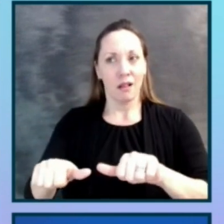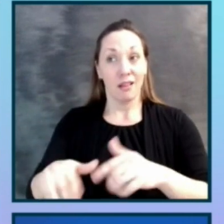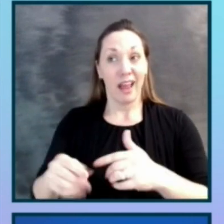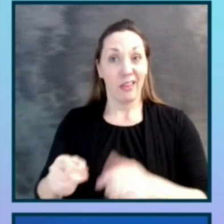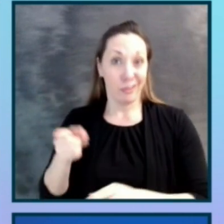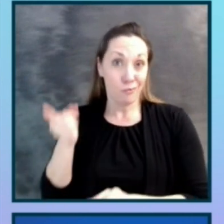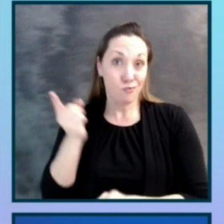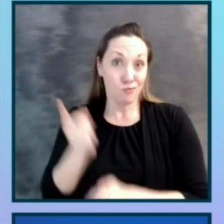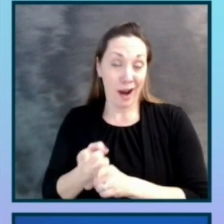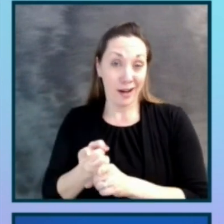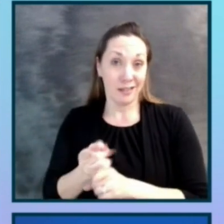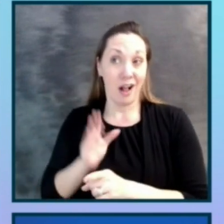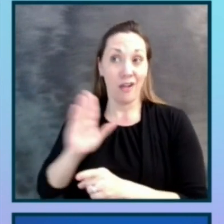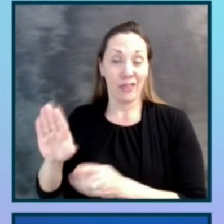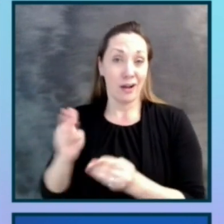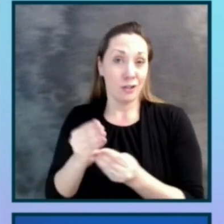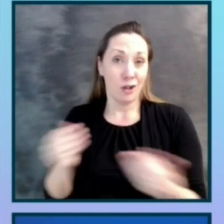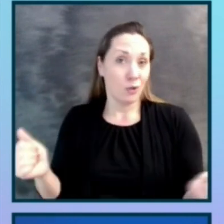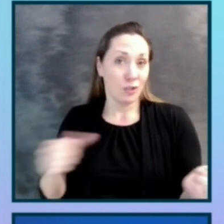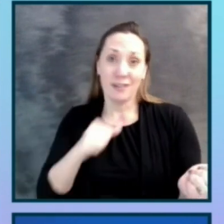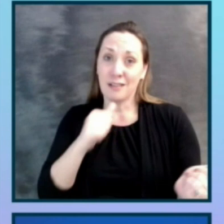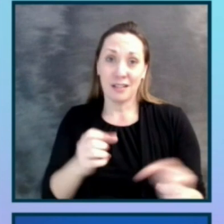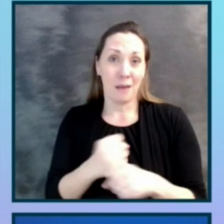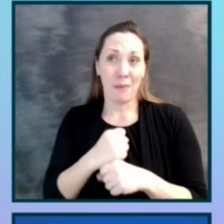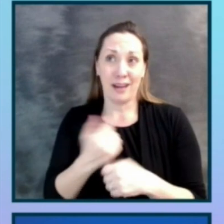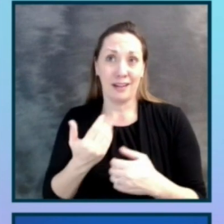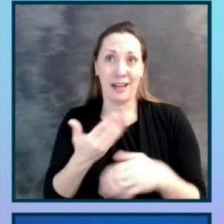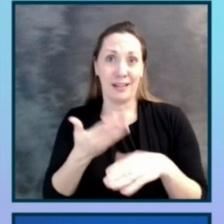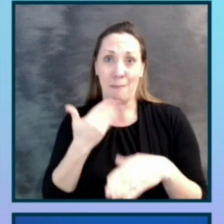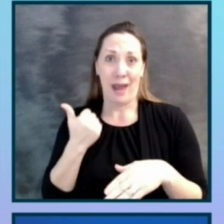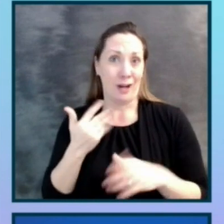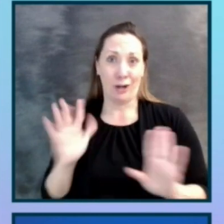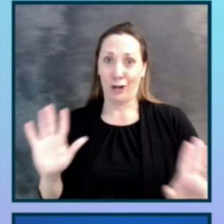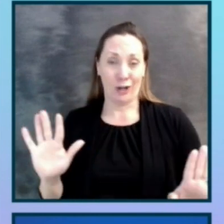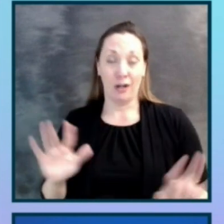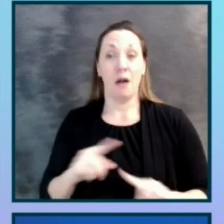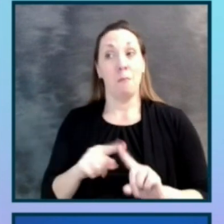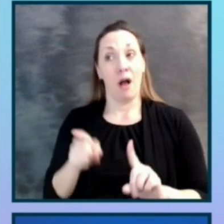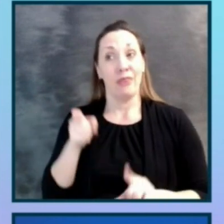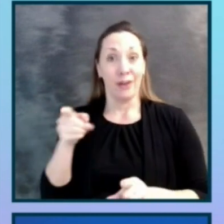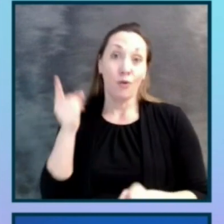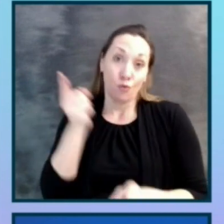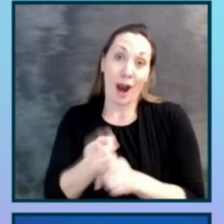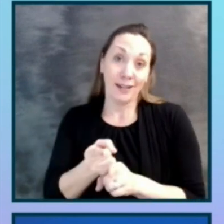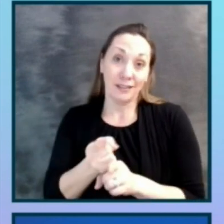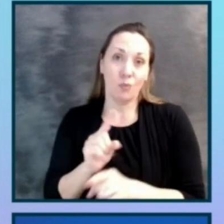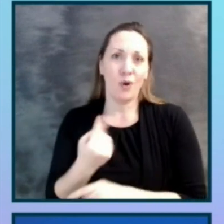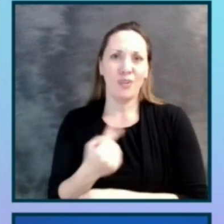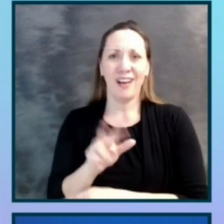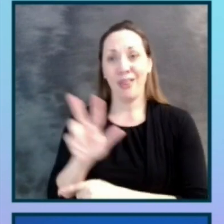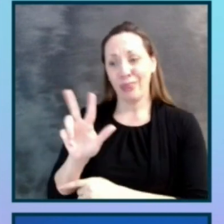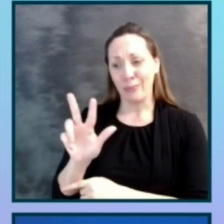Their solution doesn't make it any better for sure, but they're right. We're only at 3%, and that's really